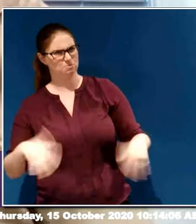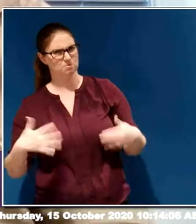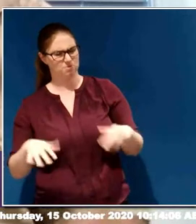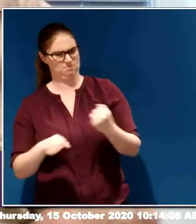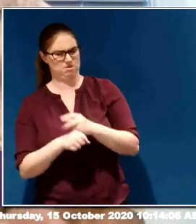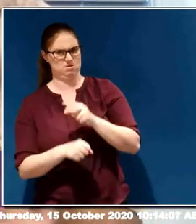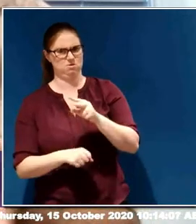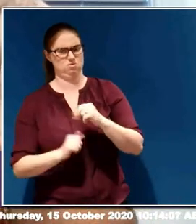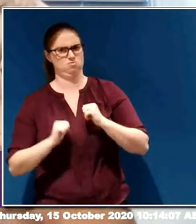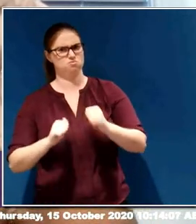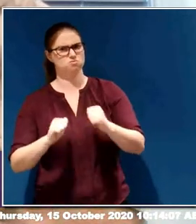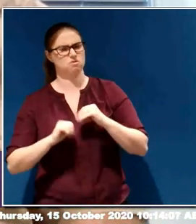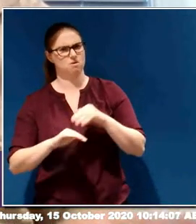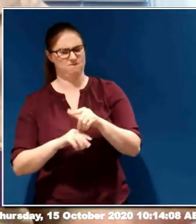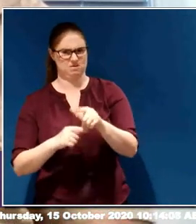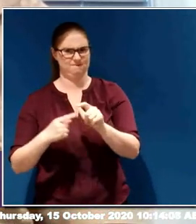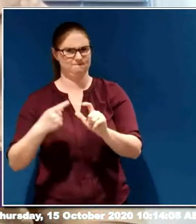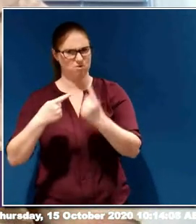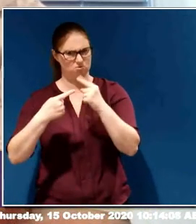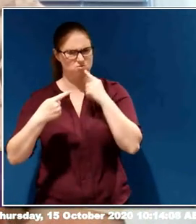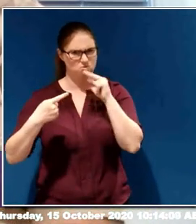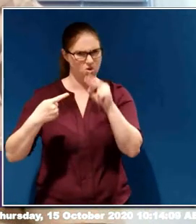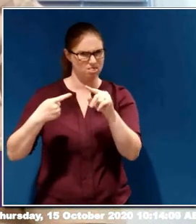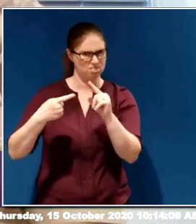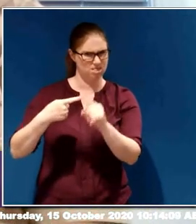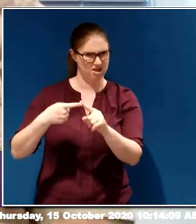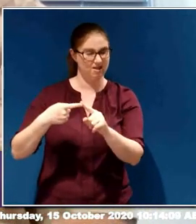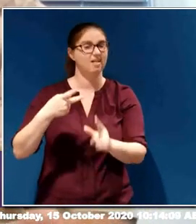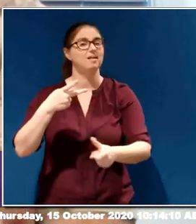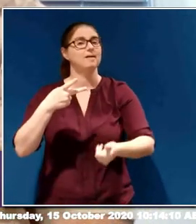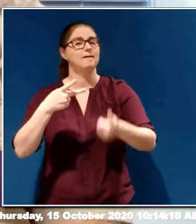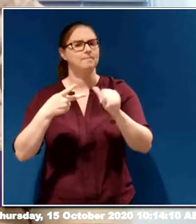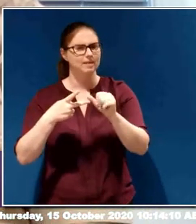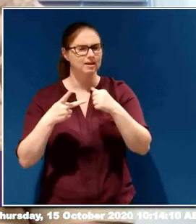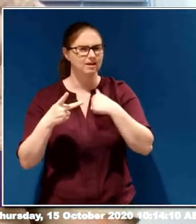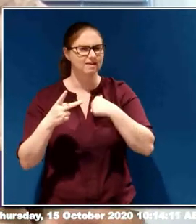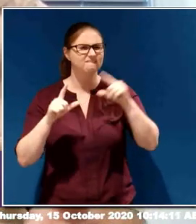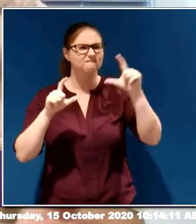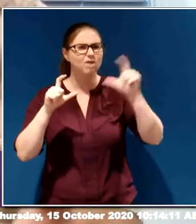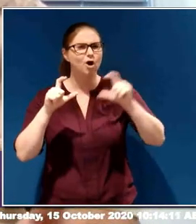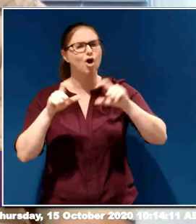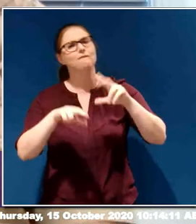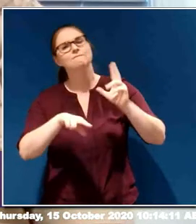And then going back through the photos of the Father's Day, the Easter photos